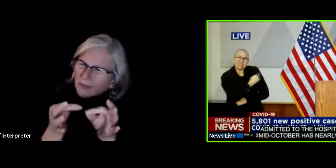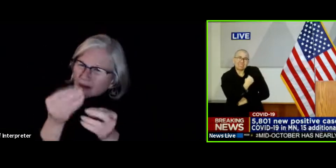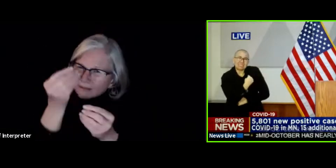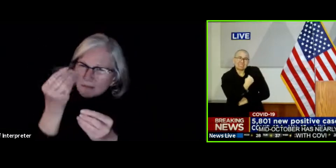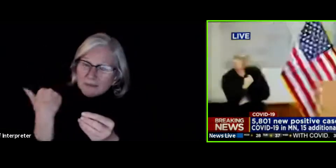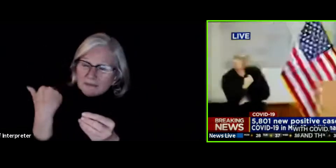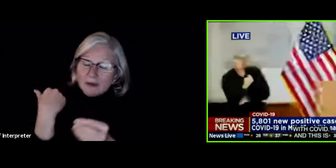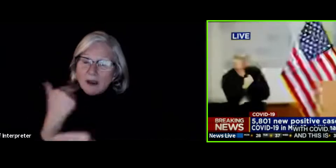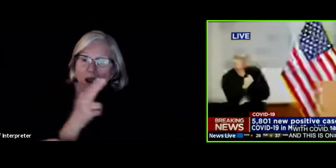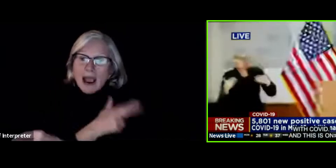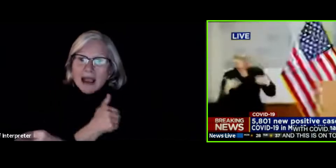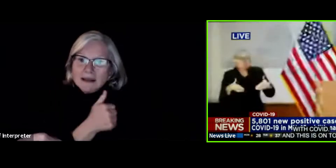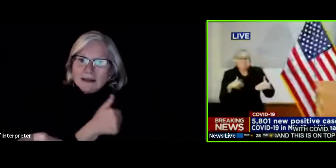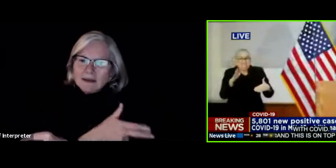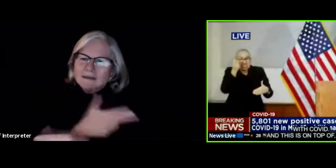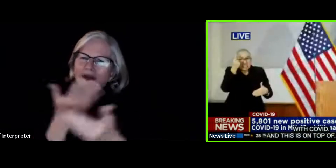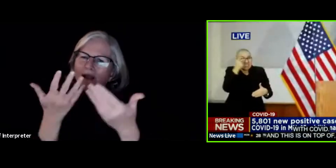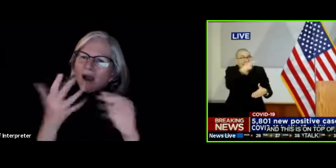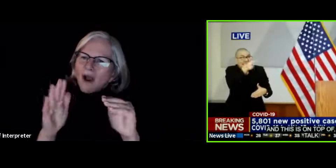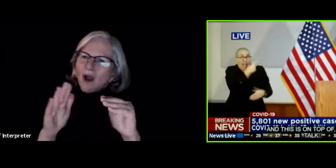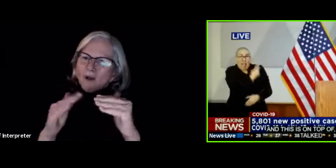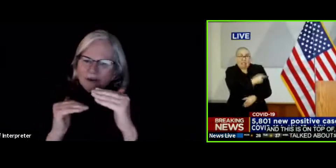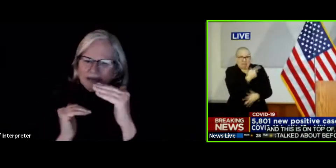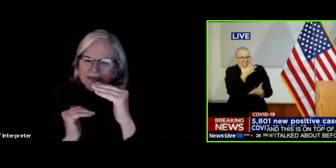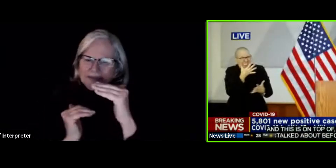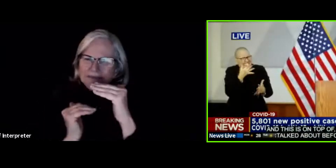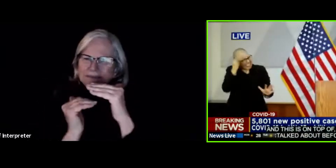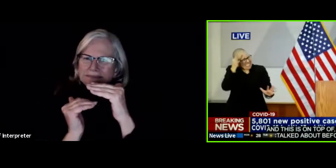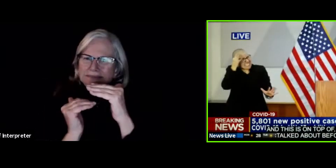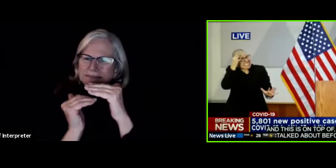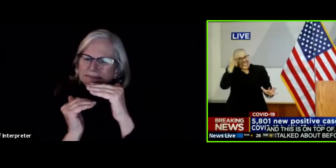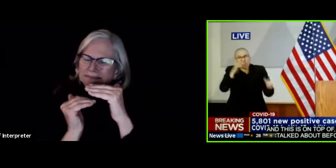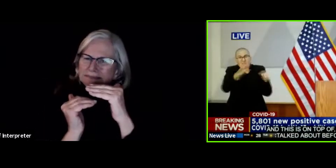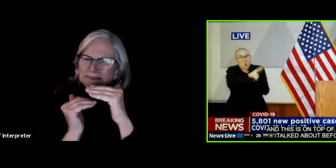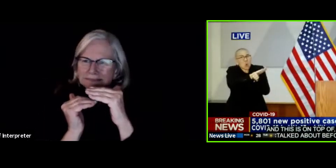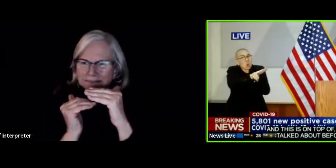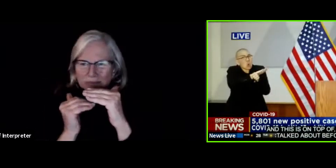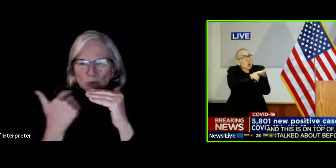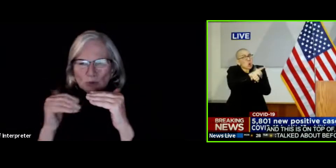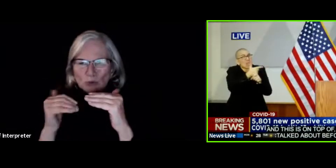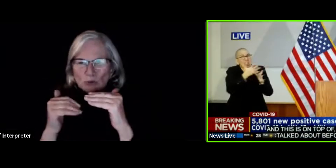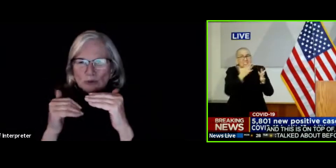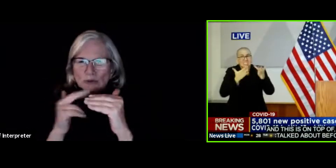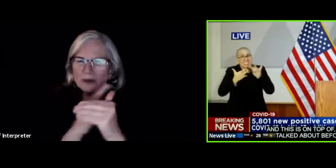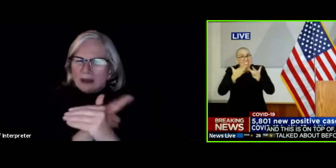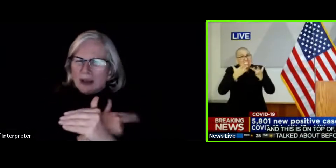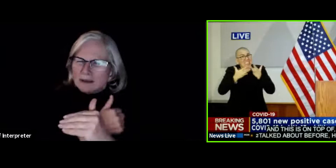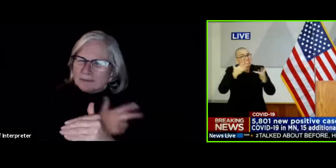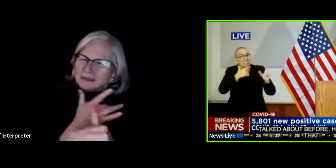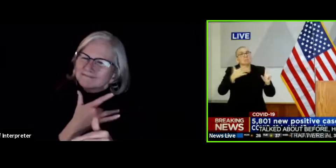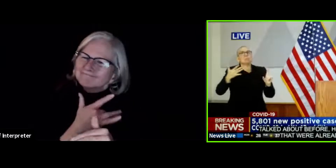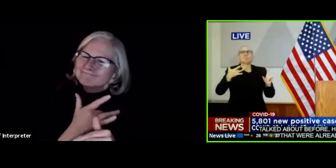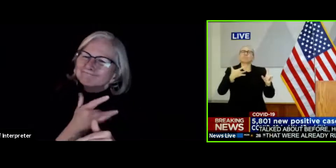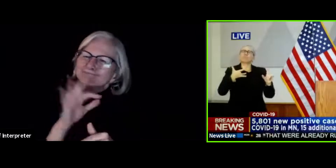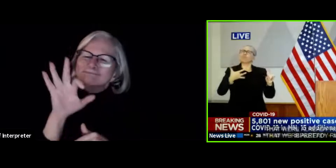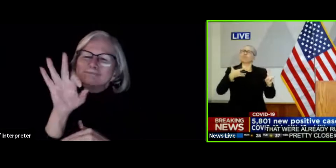PRETTY CLOSE TO CAPACITY, NOT 100% BUT HOSPITALS TYPICALLY RUN AT 90% OR SO OF CAPACITY IN OUR